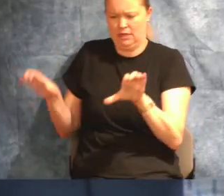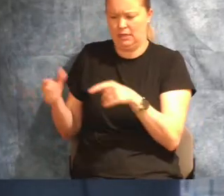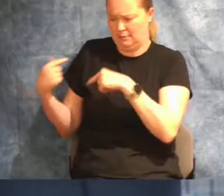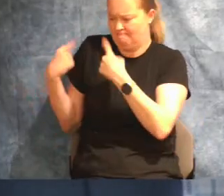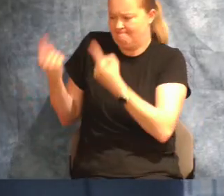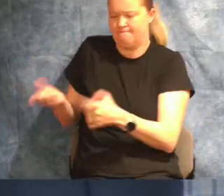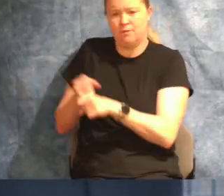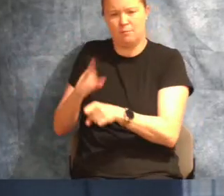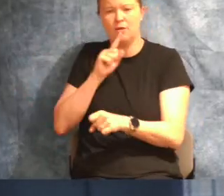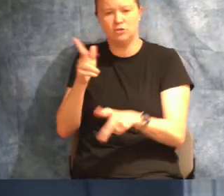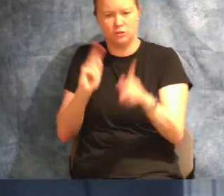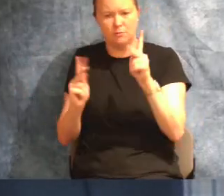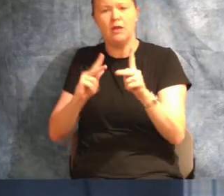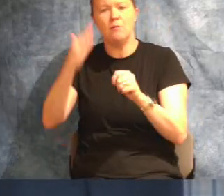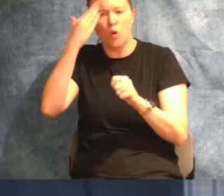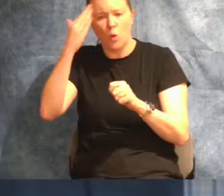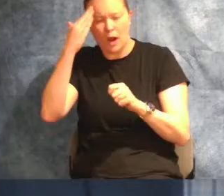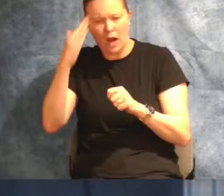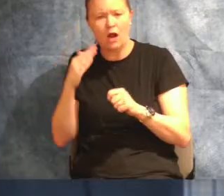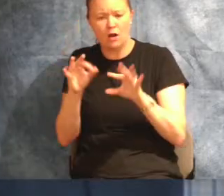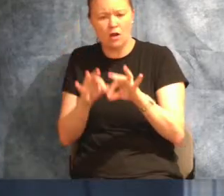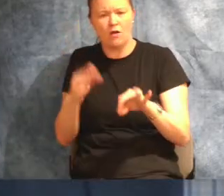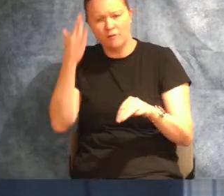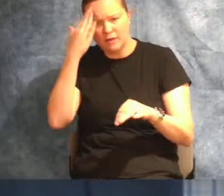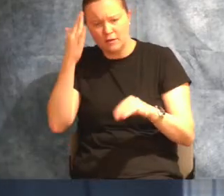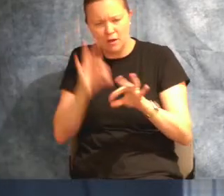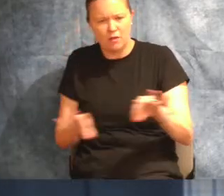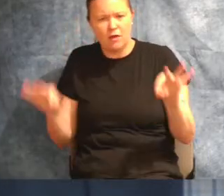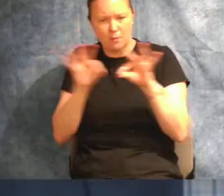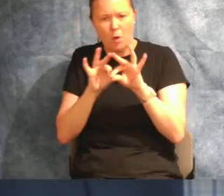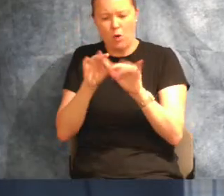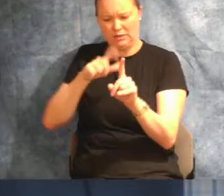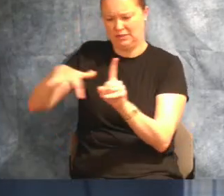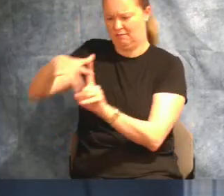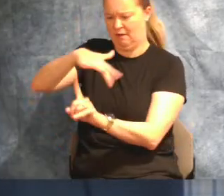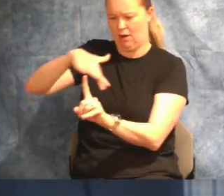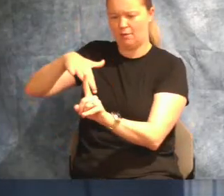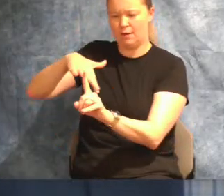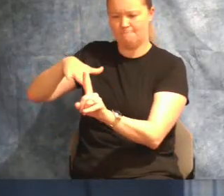make sure that people are aware of the importance of the environment around them and the importance